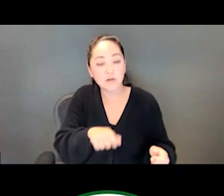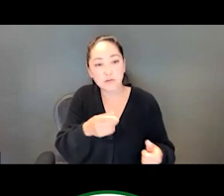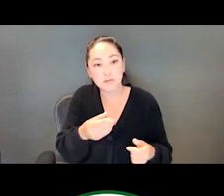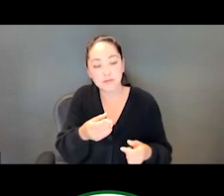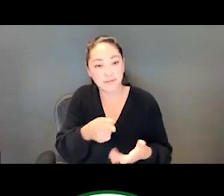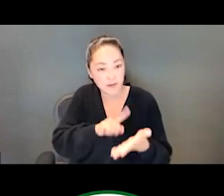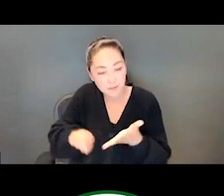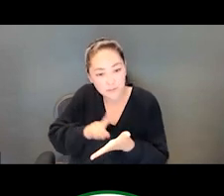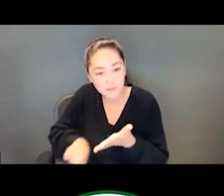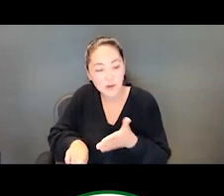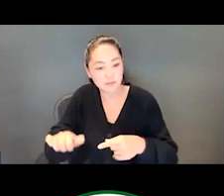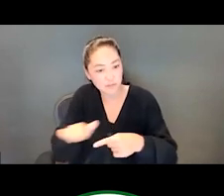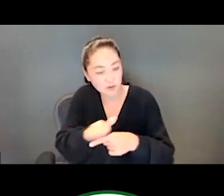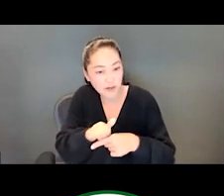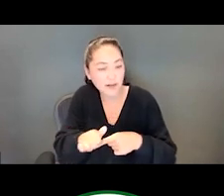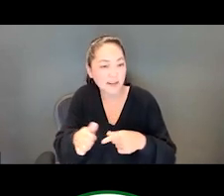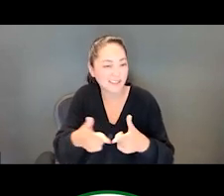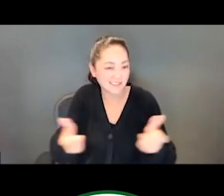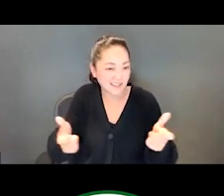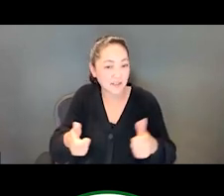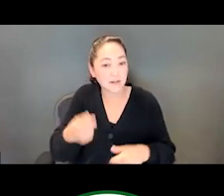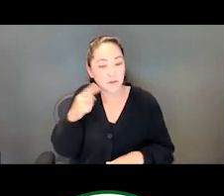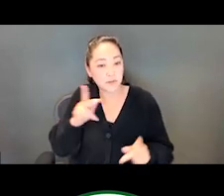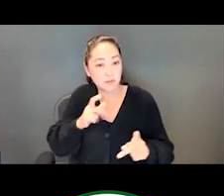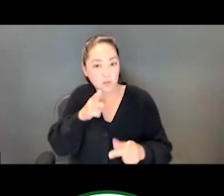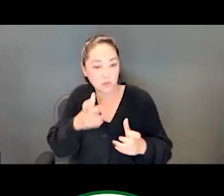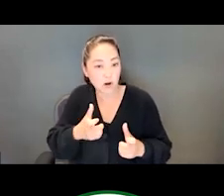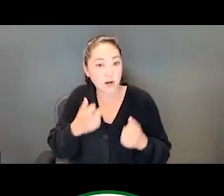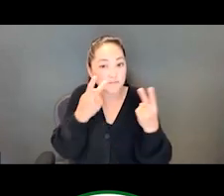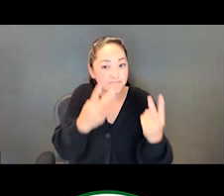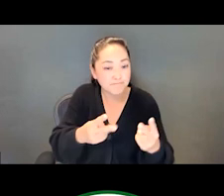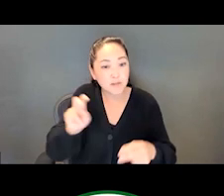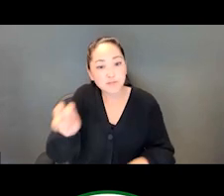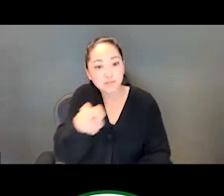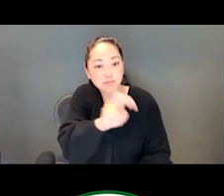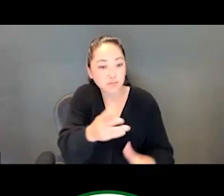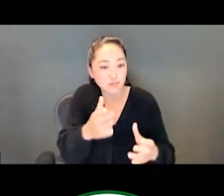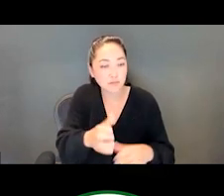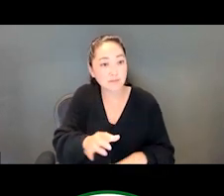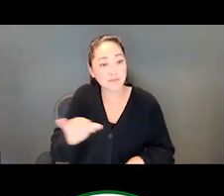And we are so our key consultant with the Ministry of Tourism. So we definitely have